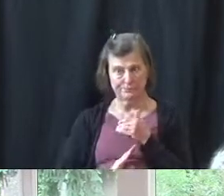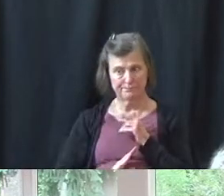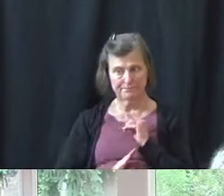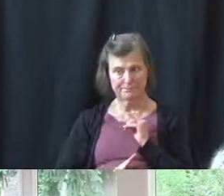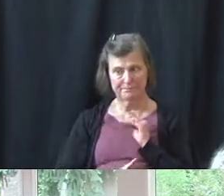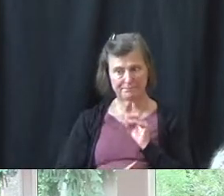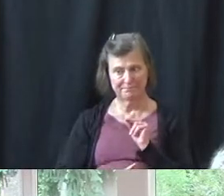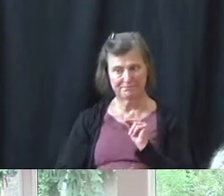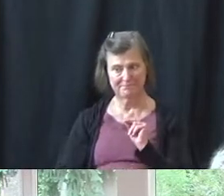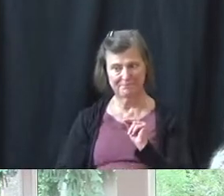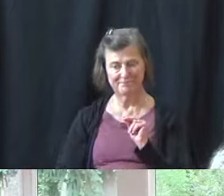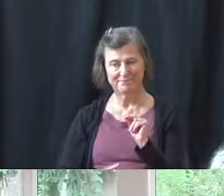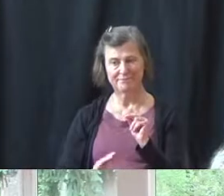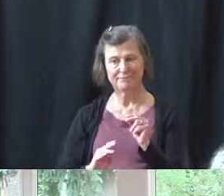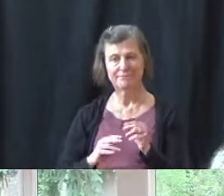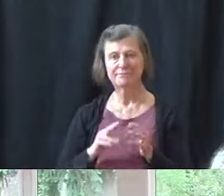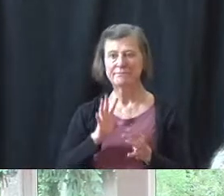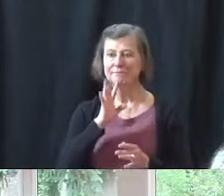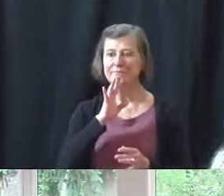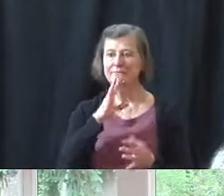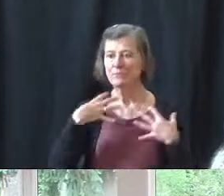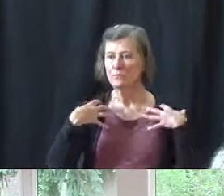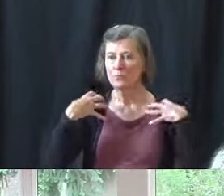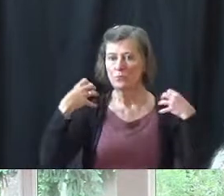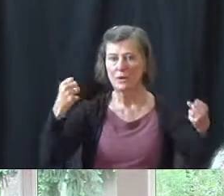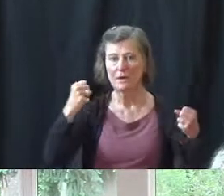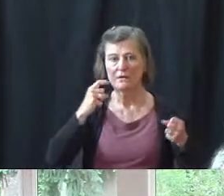Imagine speaking brave truths from the pulpit in that condition.